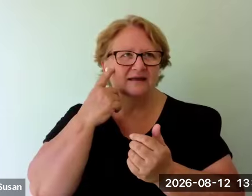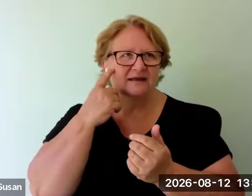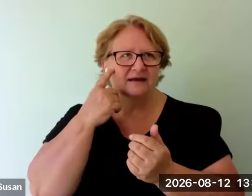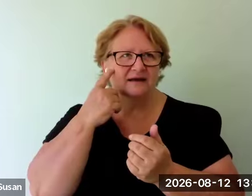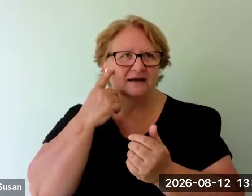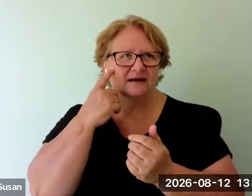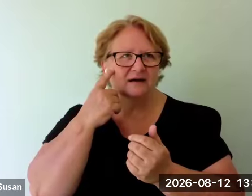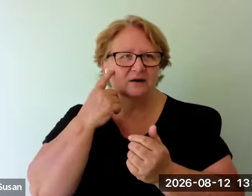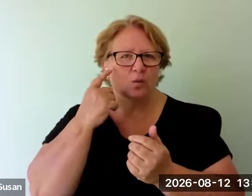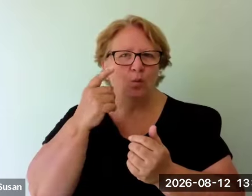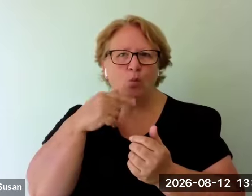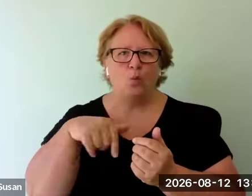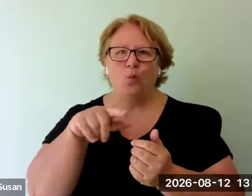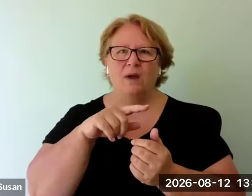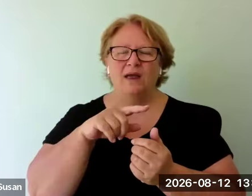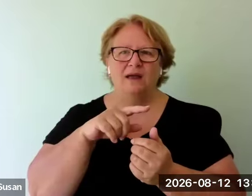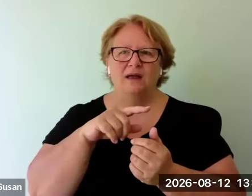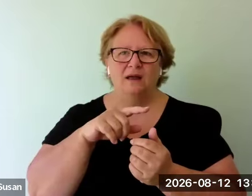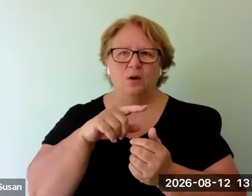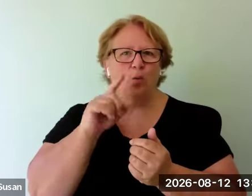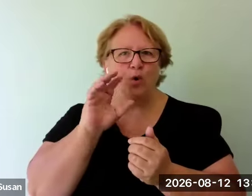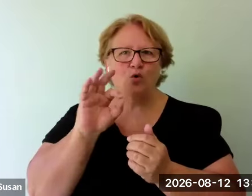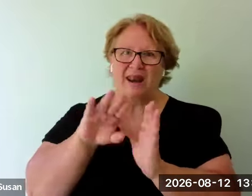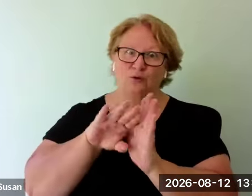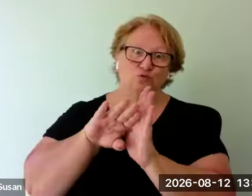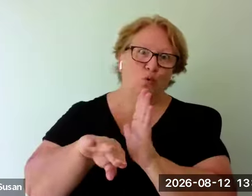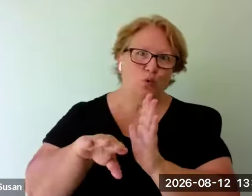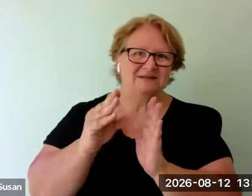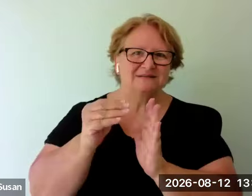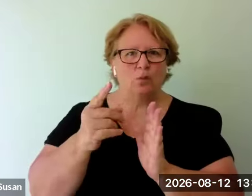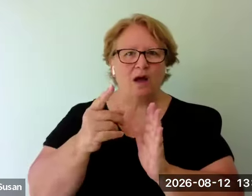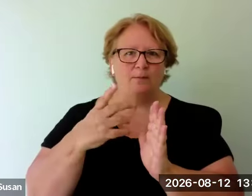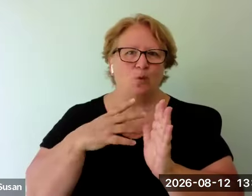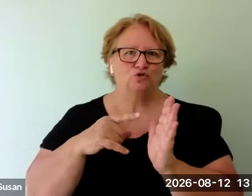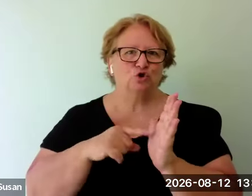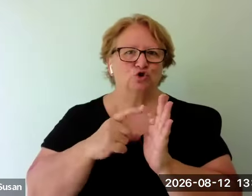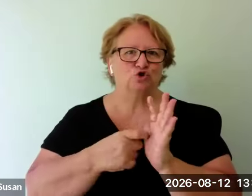Catherine speaking . I think that's one where we can't